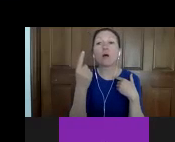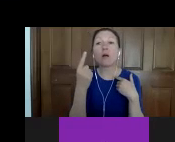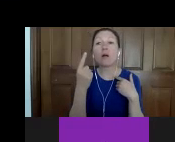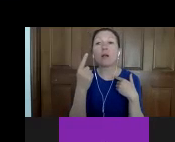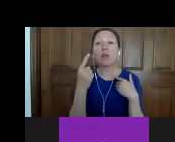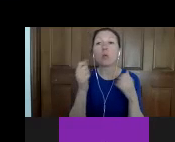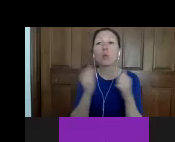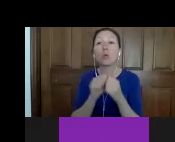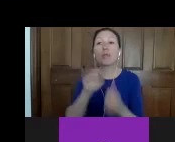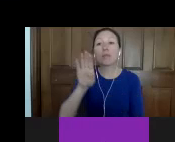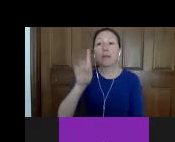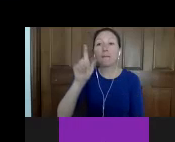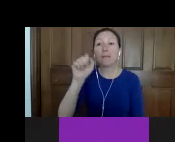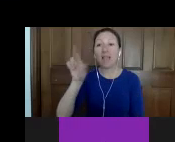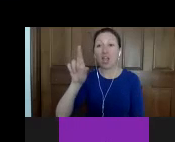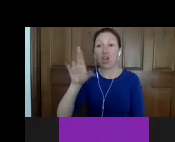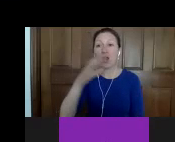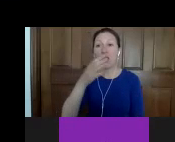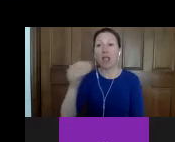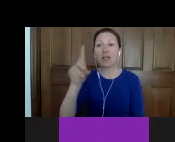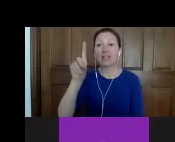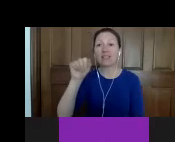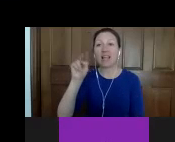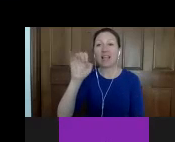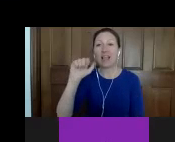that they're doing this afternoon you the approximate if they're interested in that.